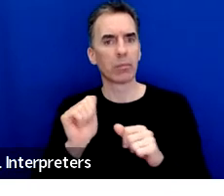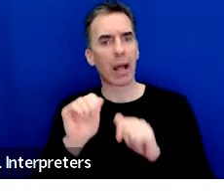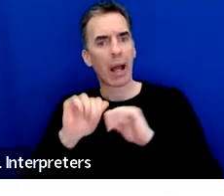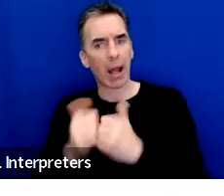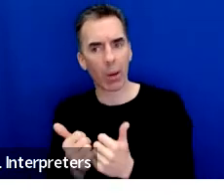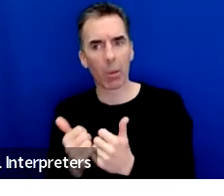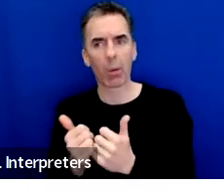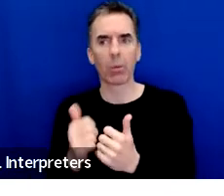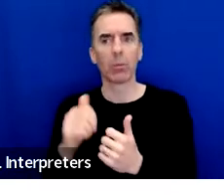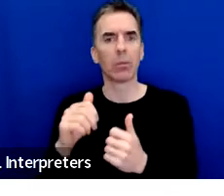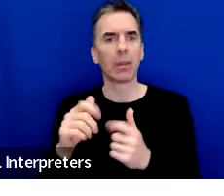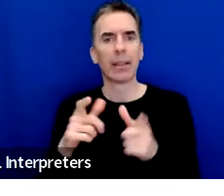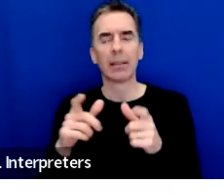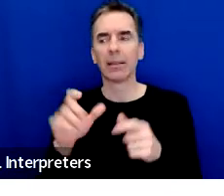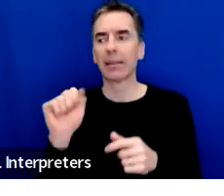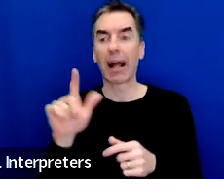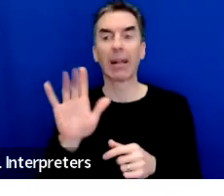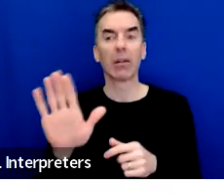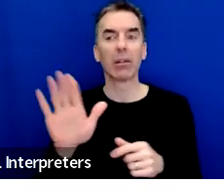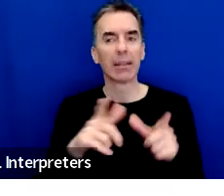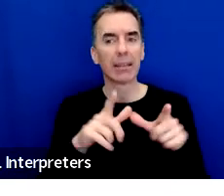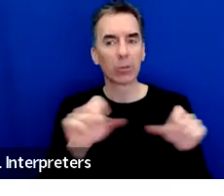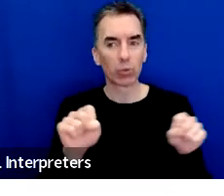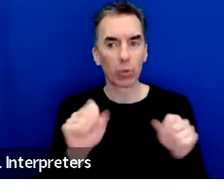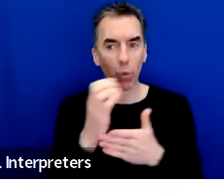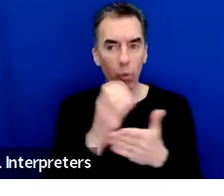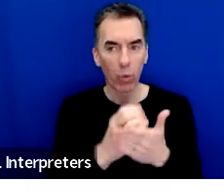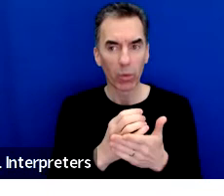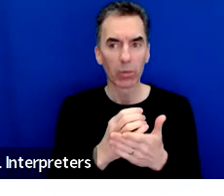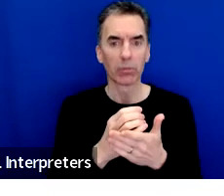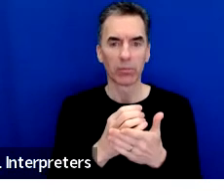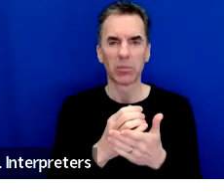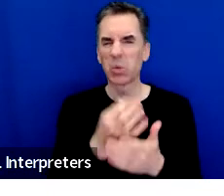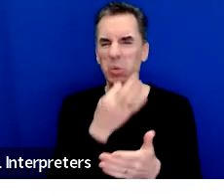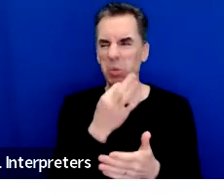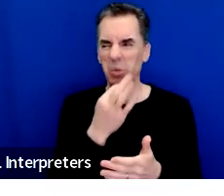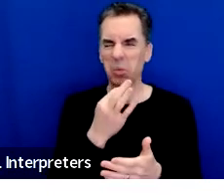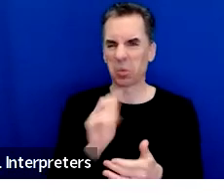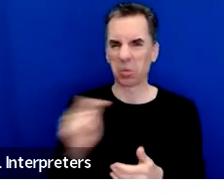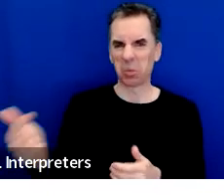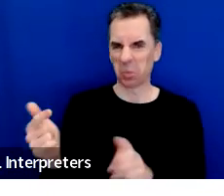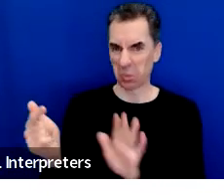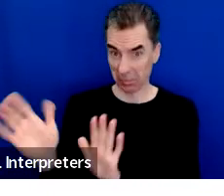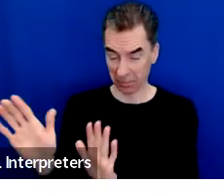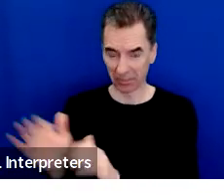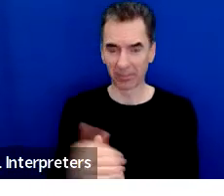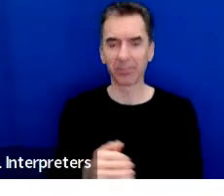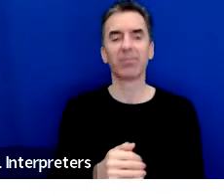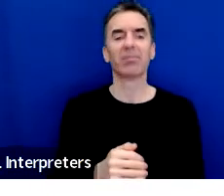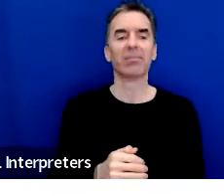linguistics course and see you in a few minutes. So. So, yeah, so I've been working with the Title